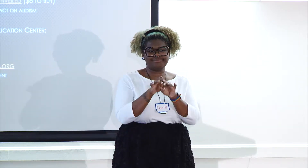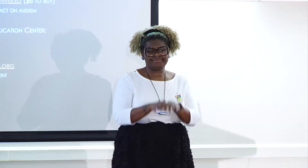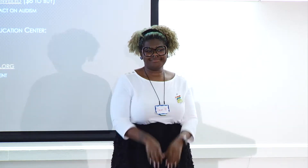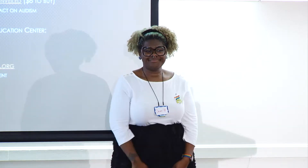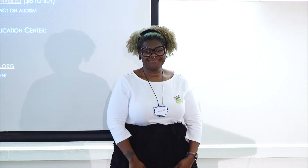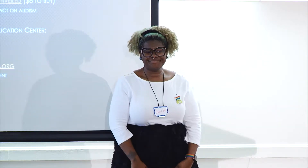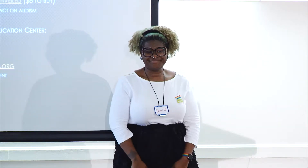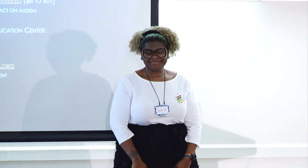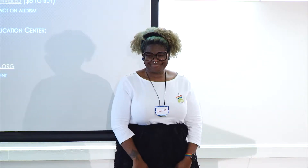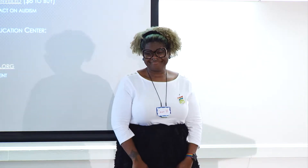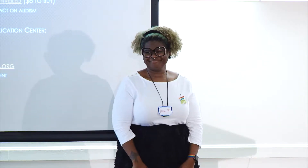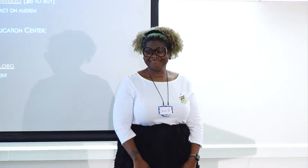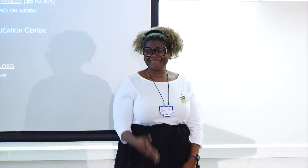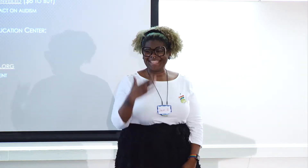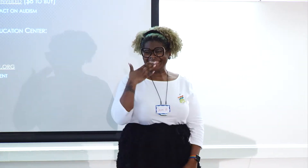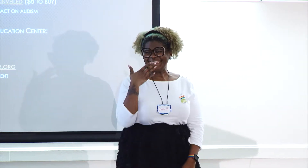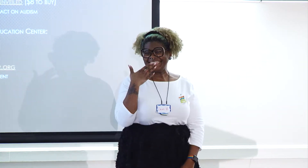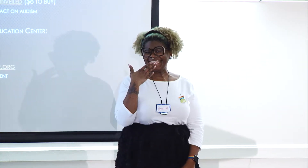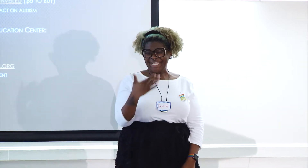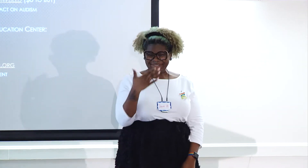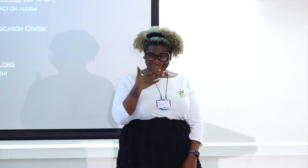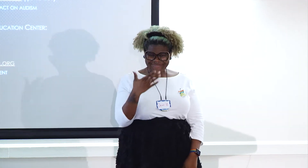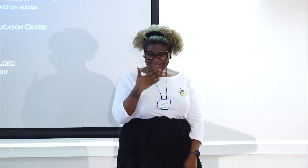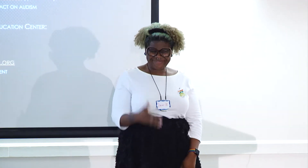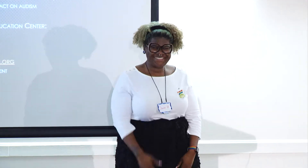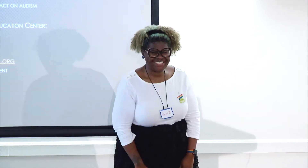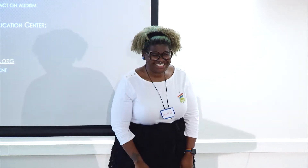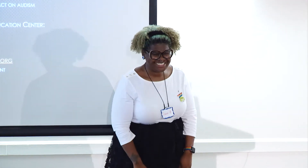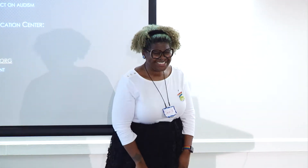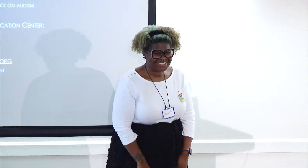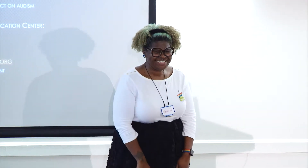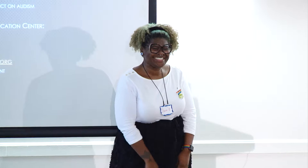That is so very important. Just open the door. Thank you so very much.